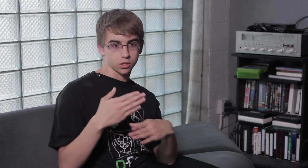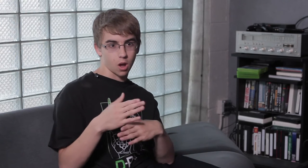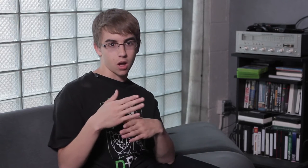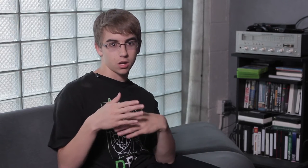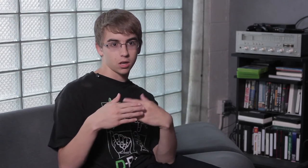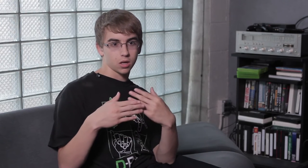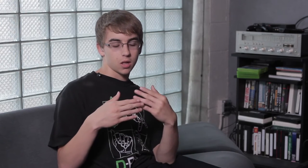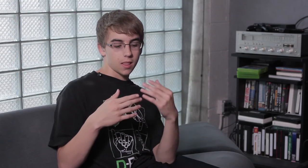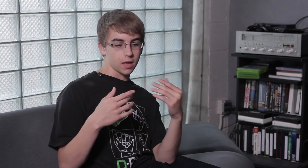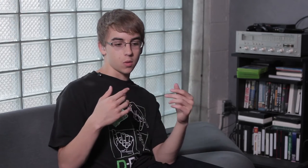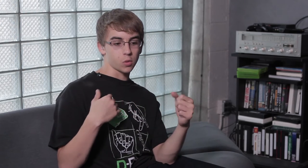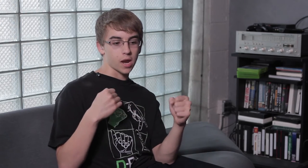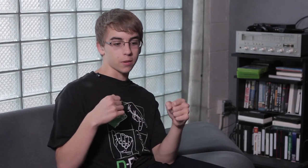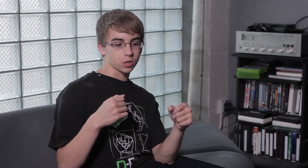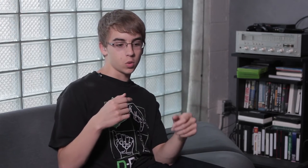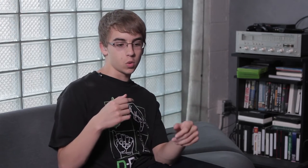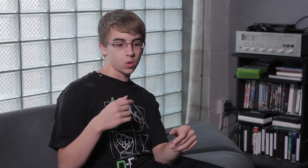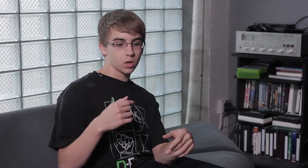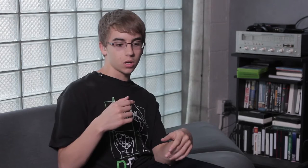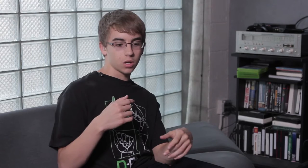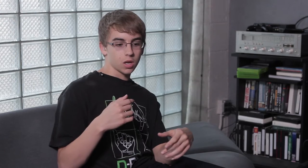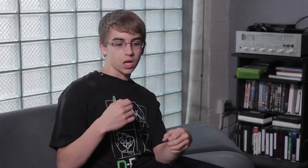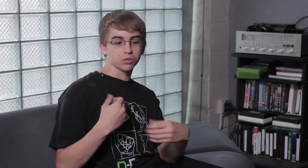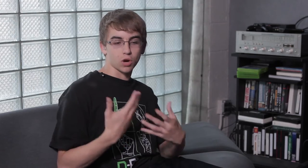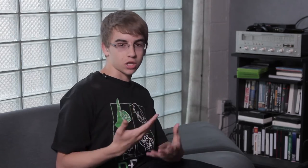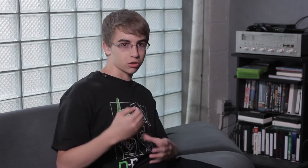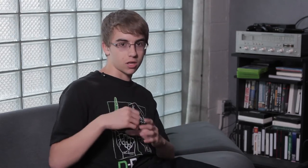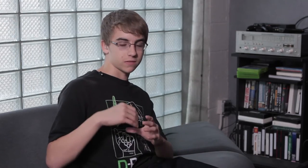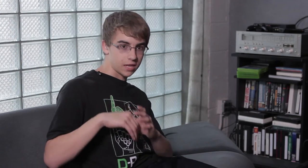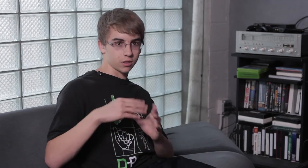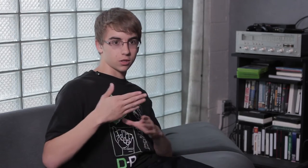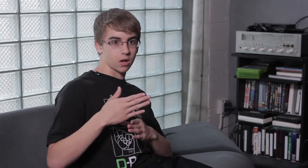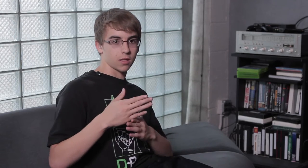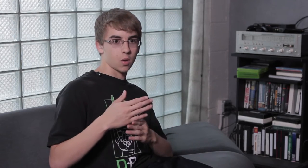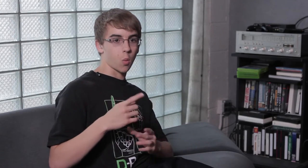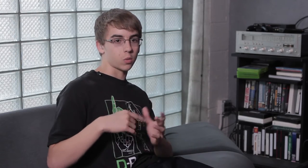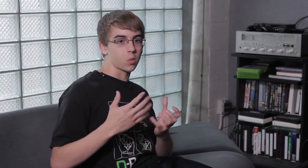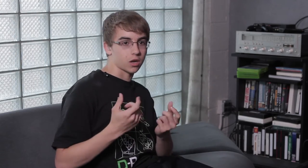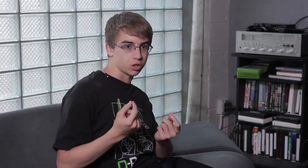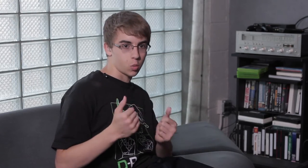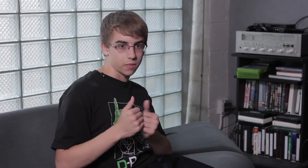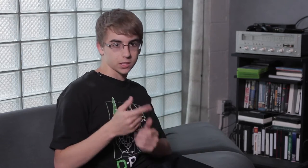for the song that we were able express ourselves in the song. What we wanted to do with the song.